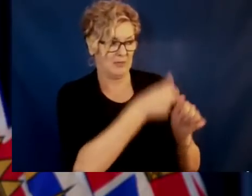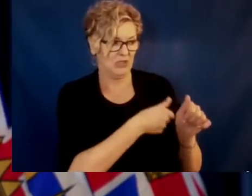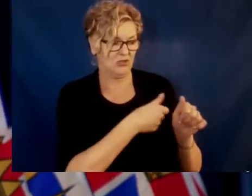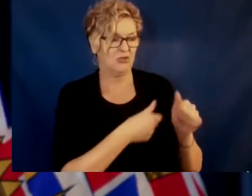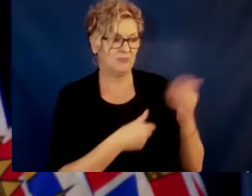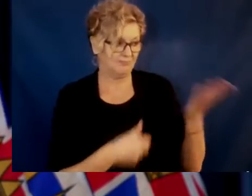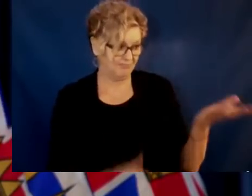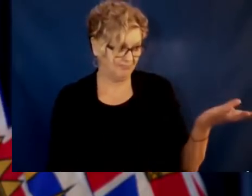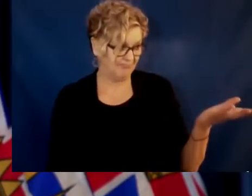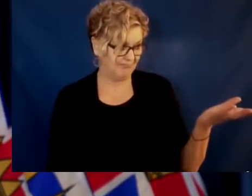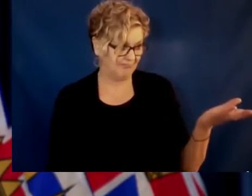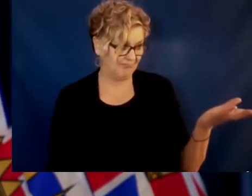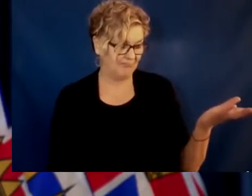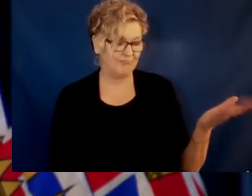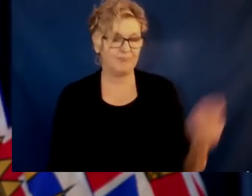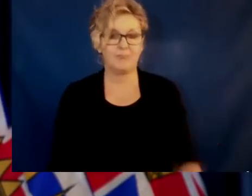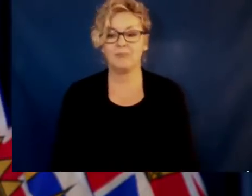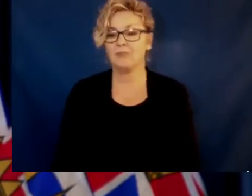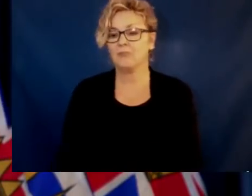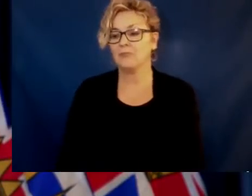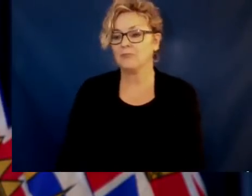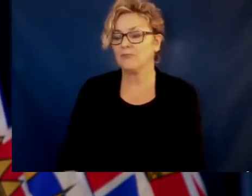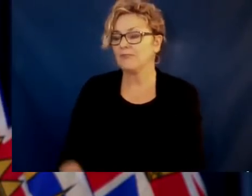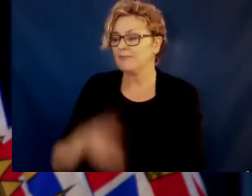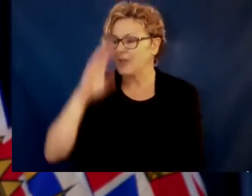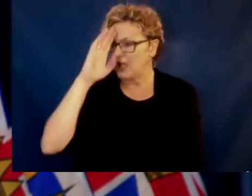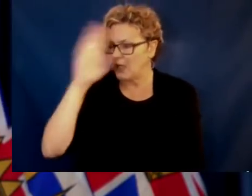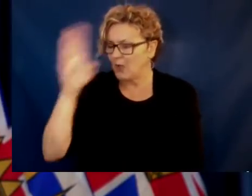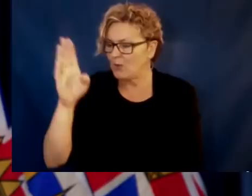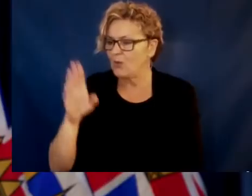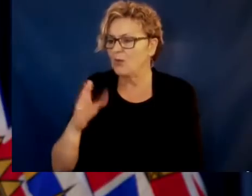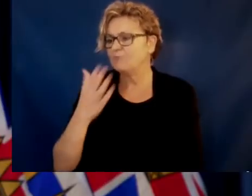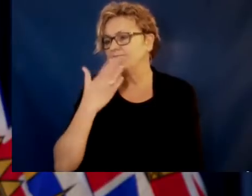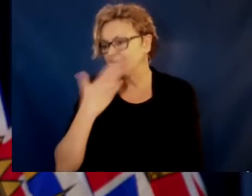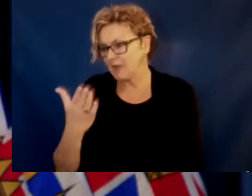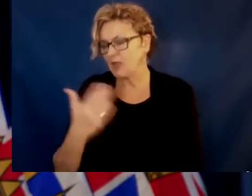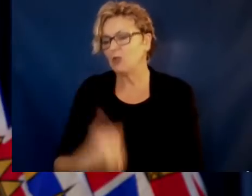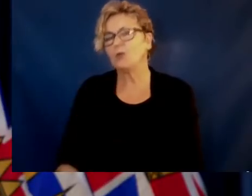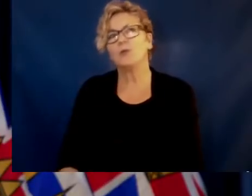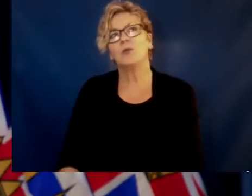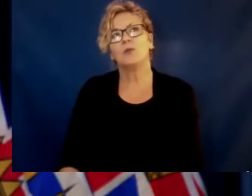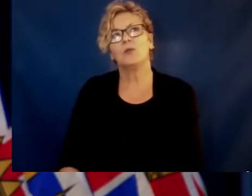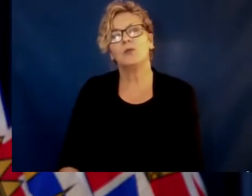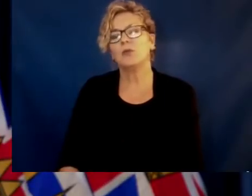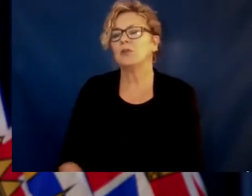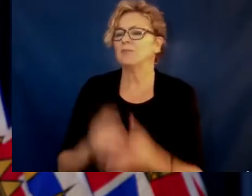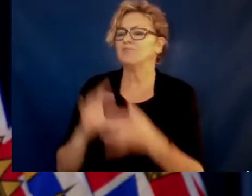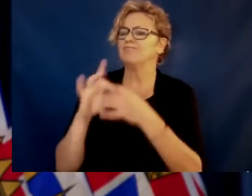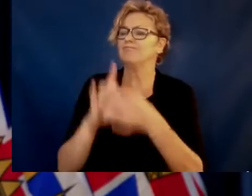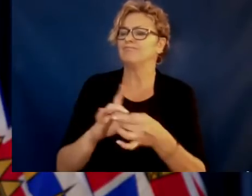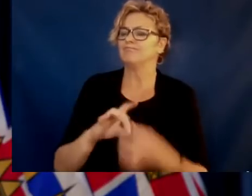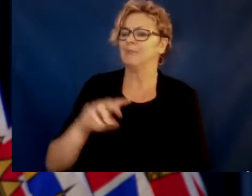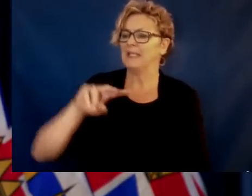Marcella Bernardo, NEWS 1130. Thanks for taking my question. First, regarding the second wave we're now in, today across